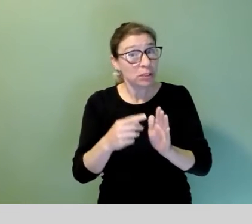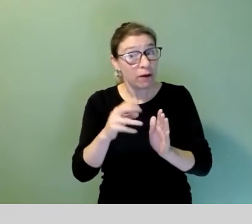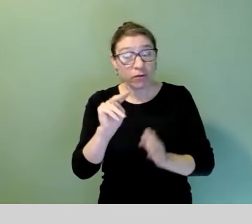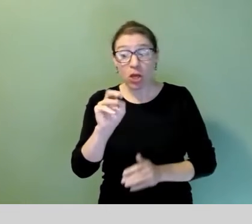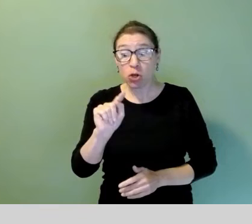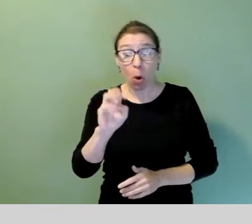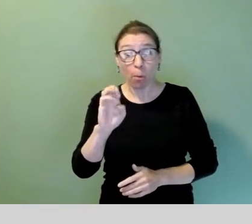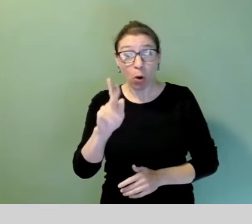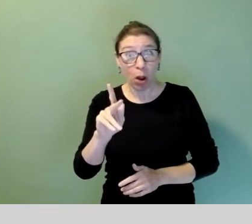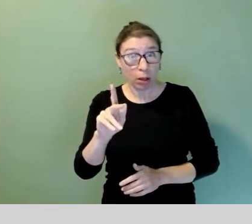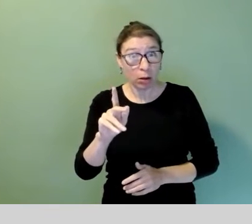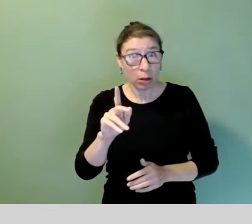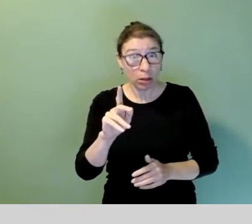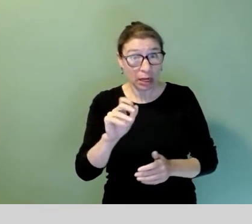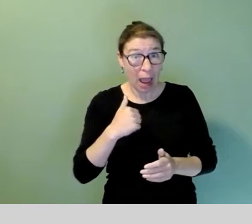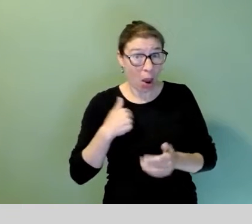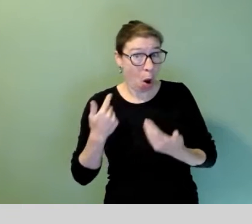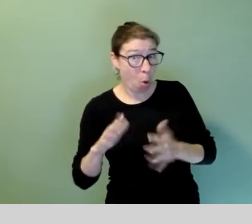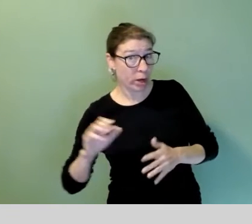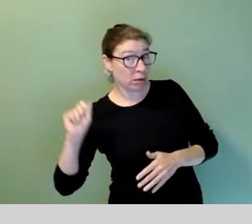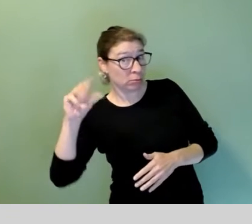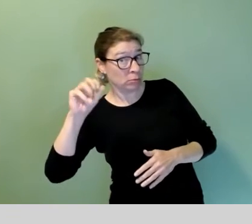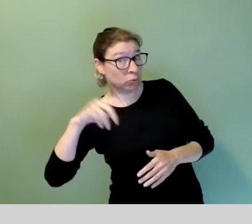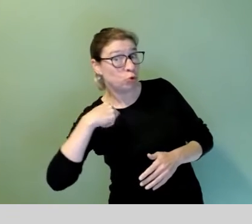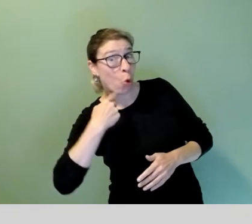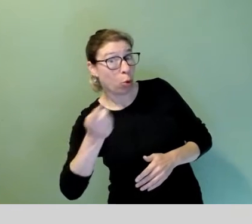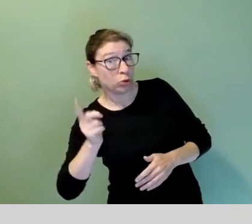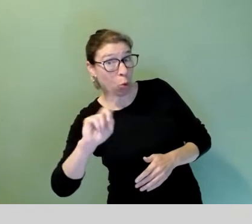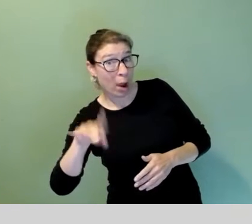we'll be using the tips dataset that you simply